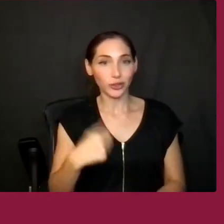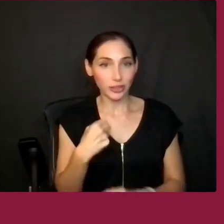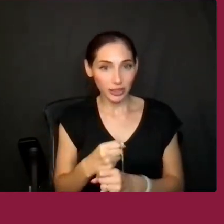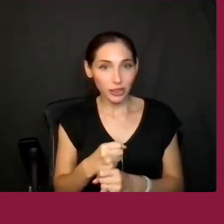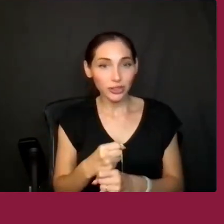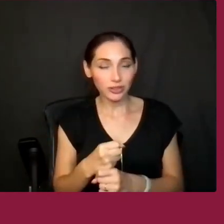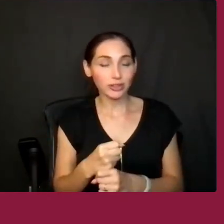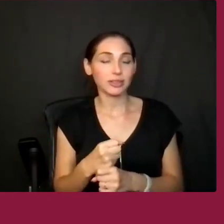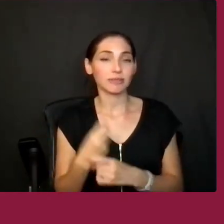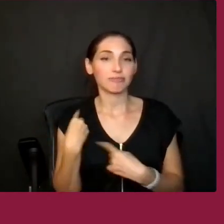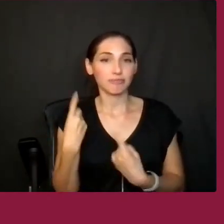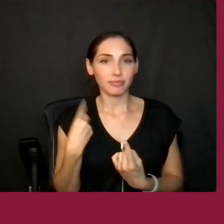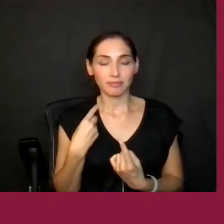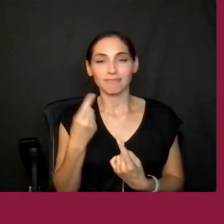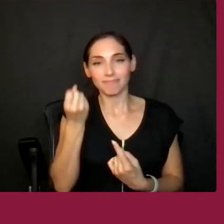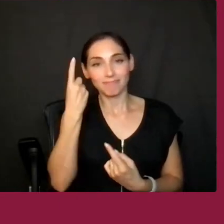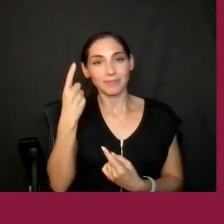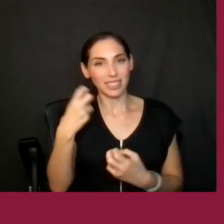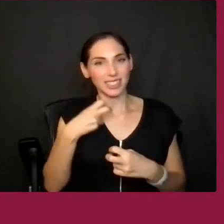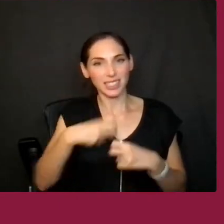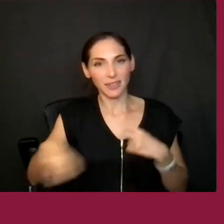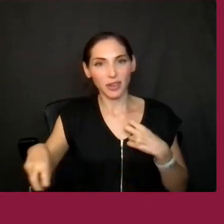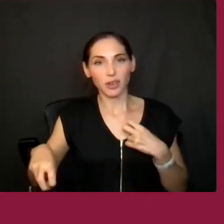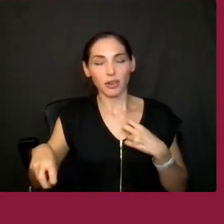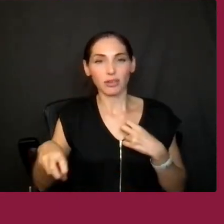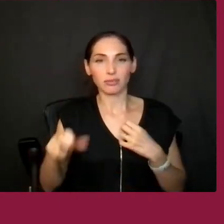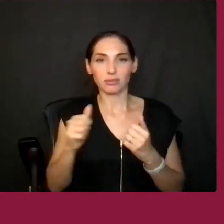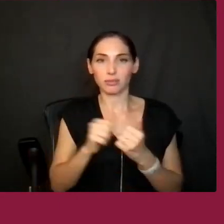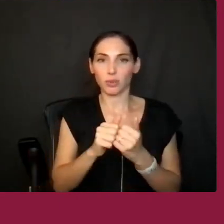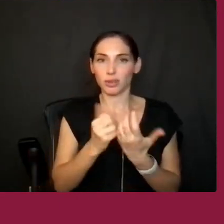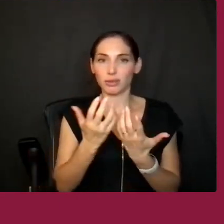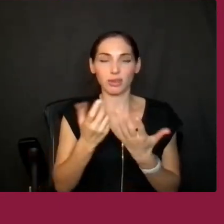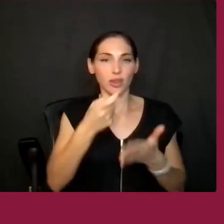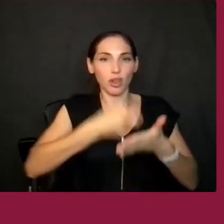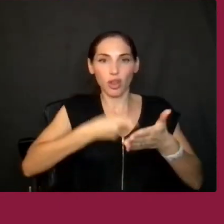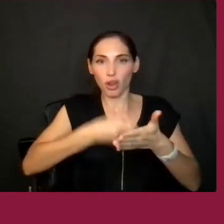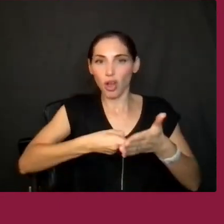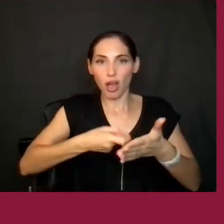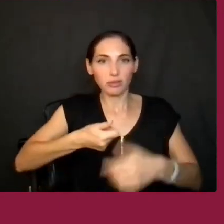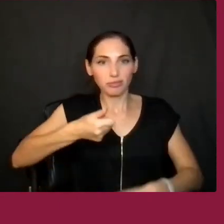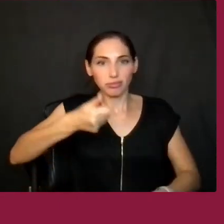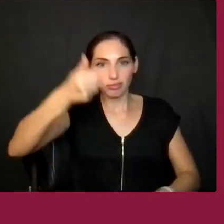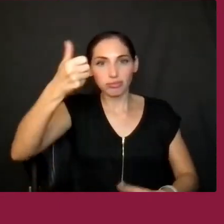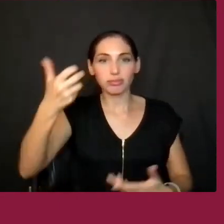uh, it's very difficult with the inflationary, uh, which is continuing higher,